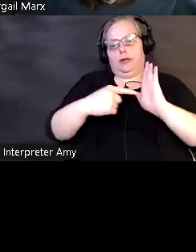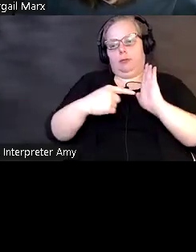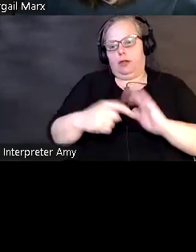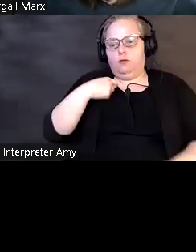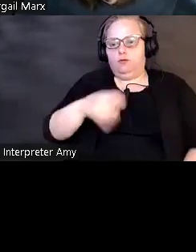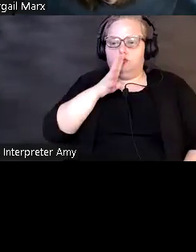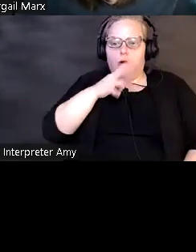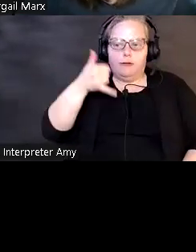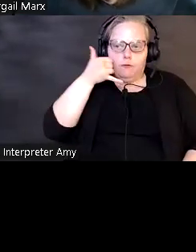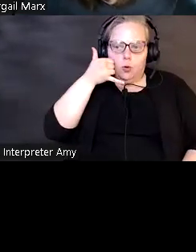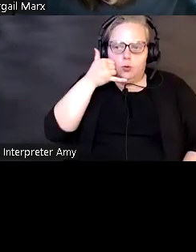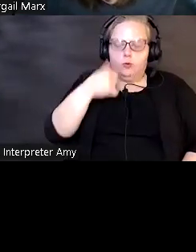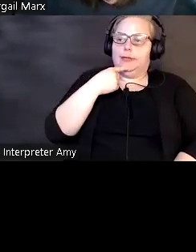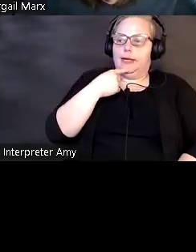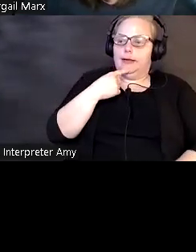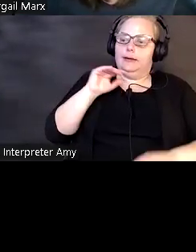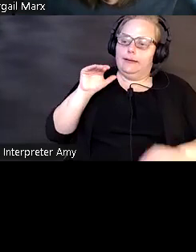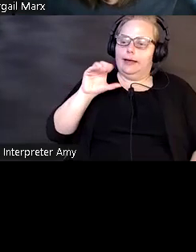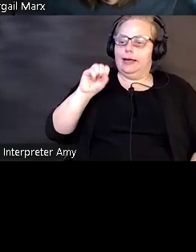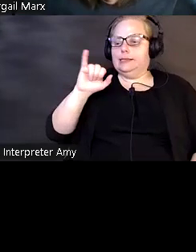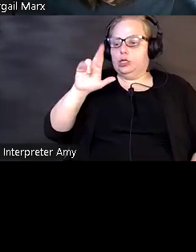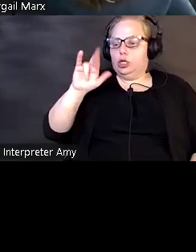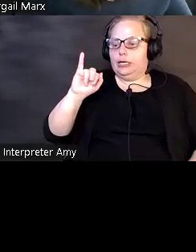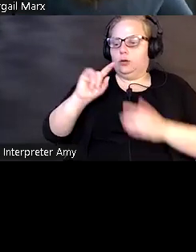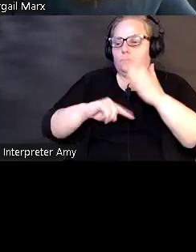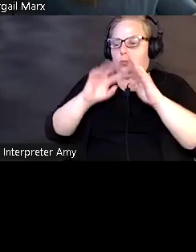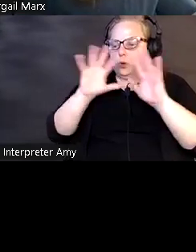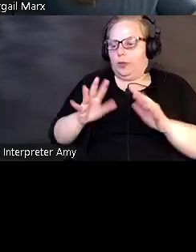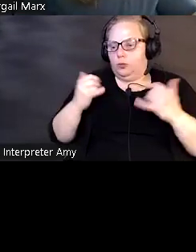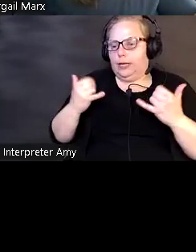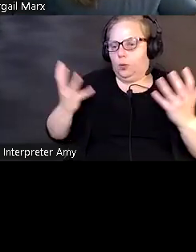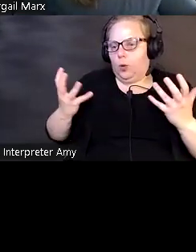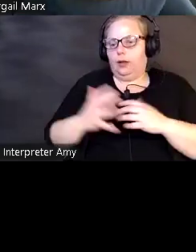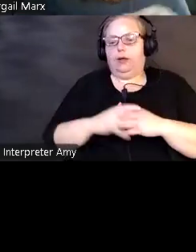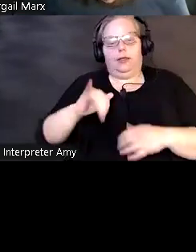you say, you know, Hey Siri, what's the weather today or whatever it is, there goes my phone,